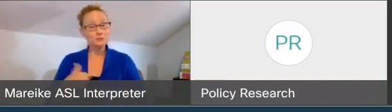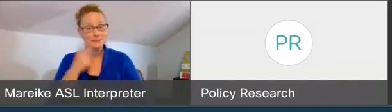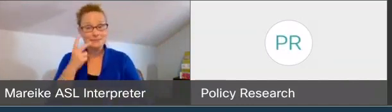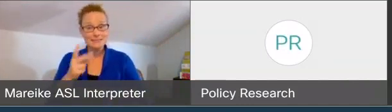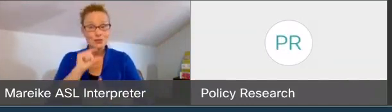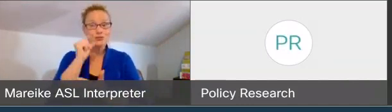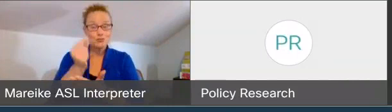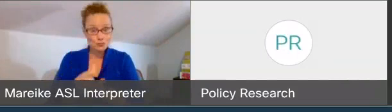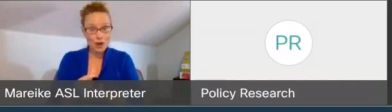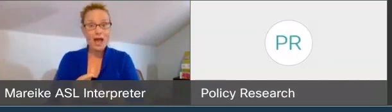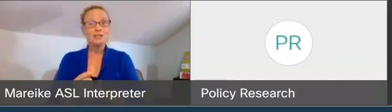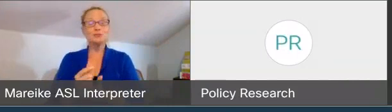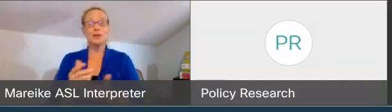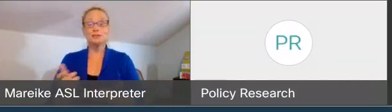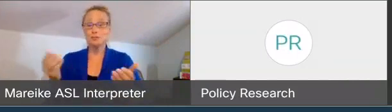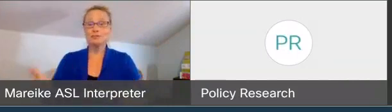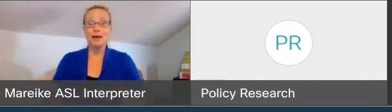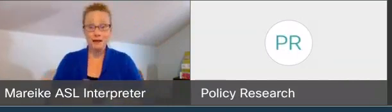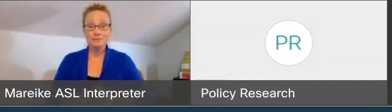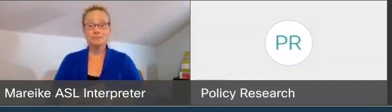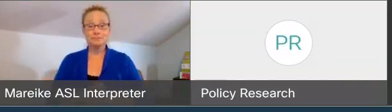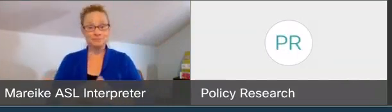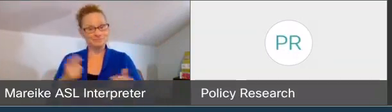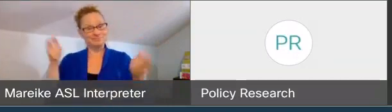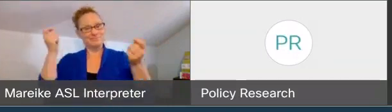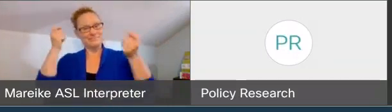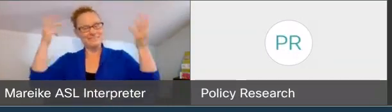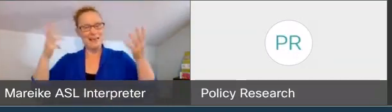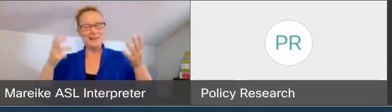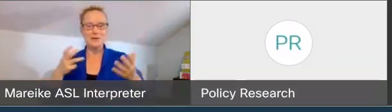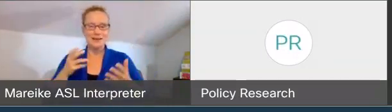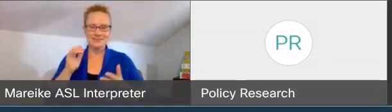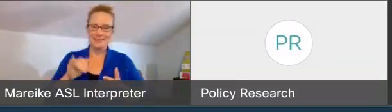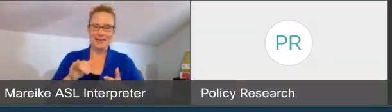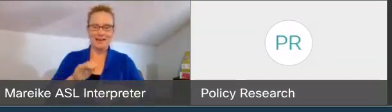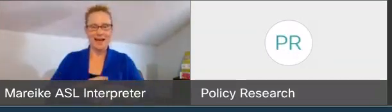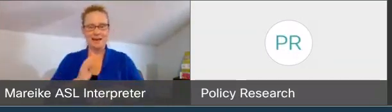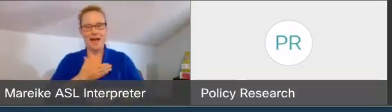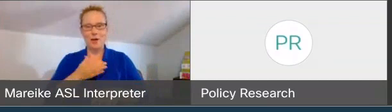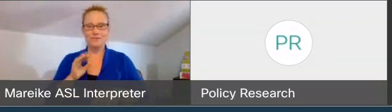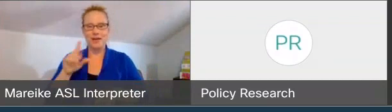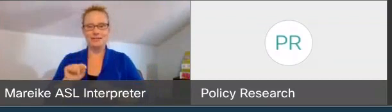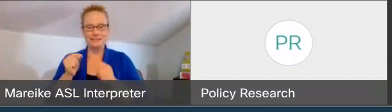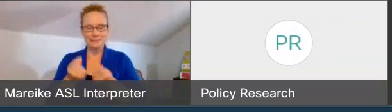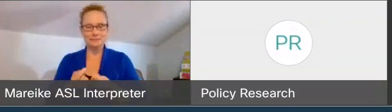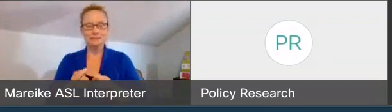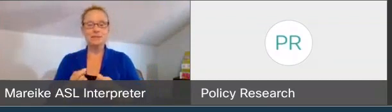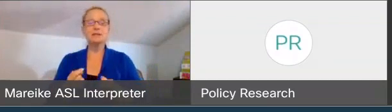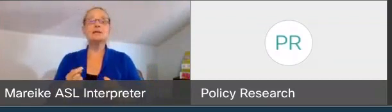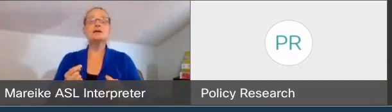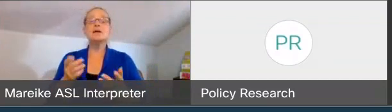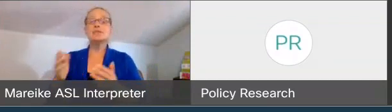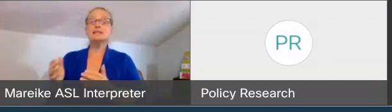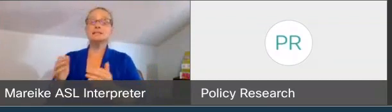and are we celebrate on our FACT teams and the step down from FACT to answer that part,